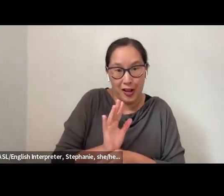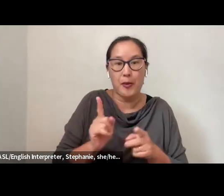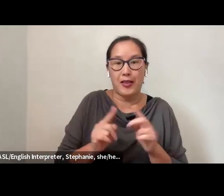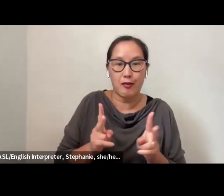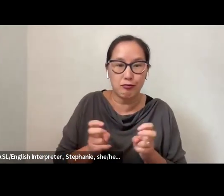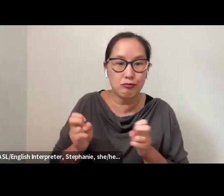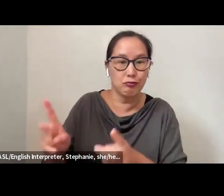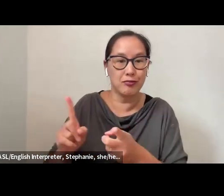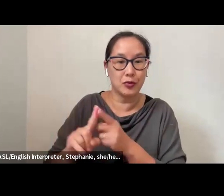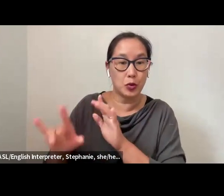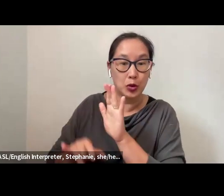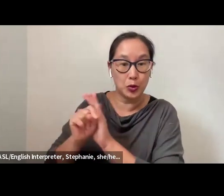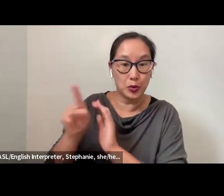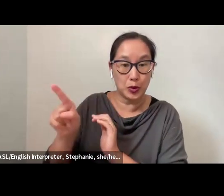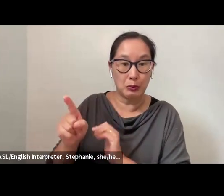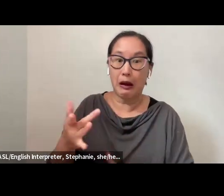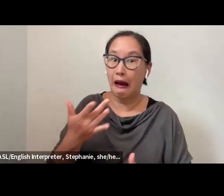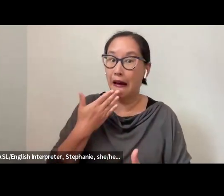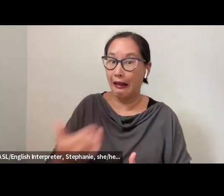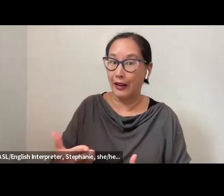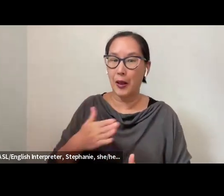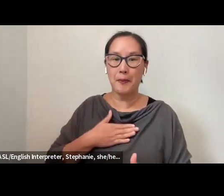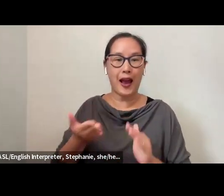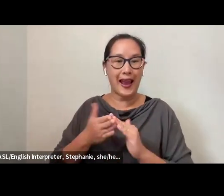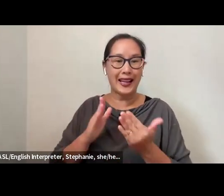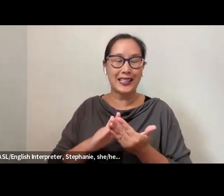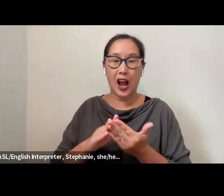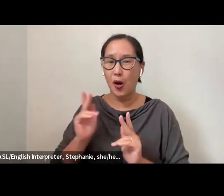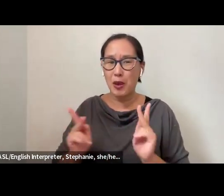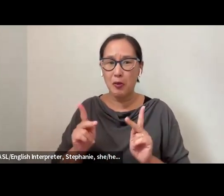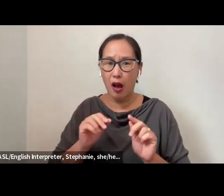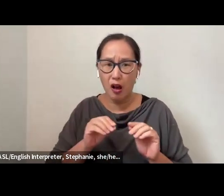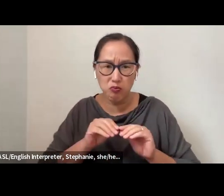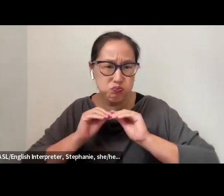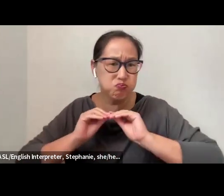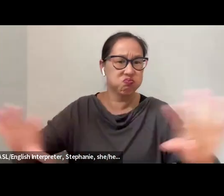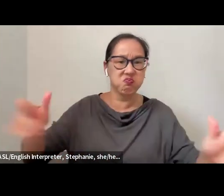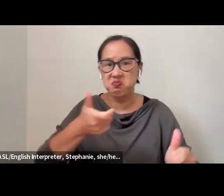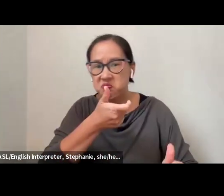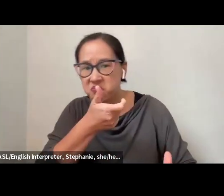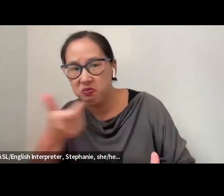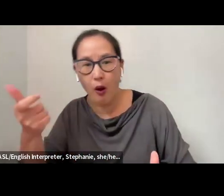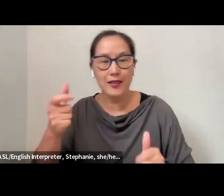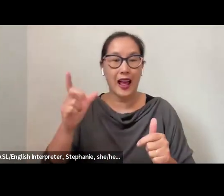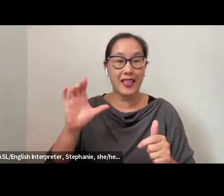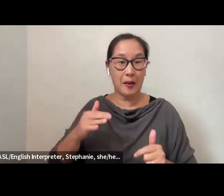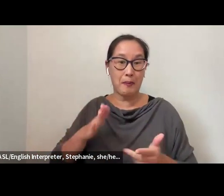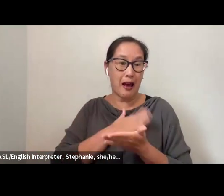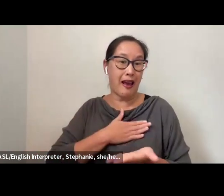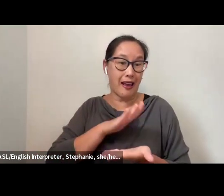And thankfully it blew up in my town and meaningful changes were made on campus, and I somehow did not get expelled.